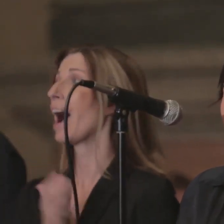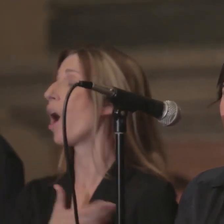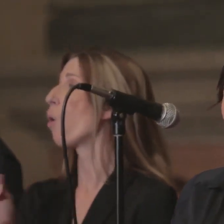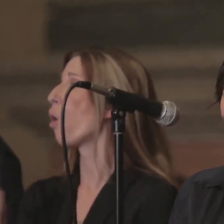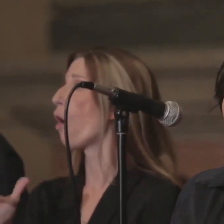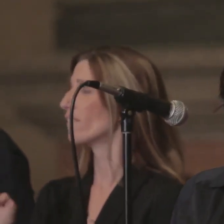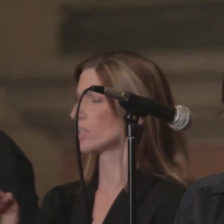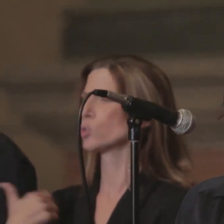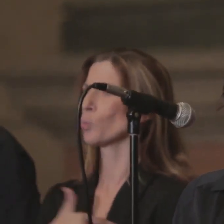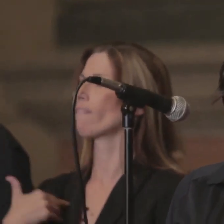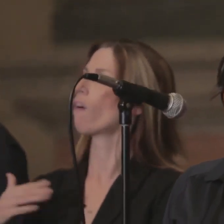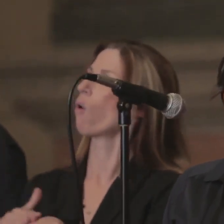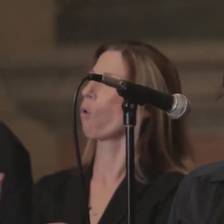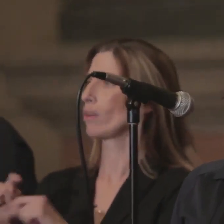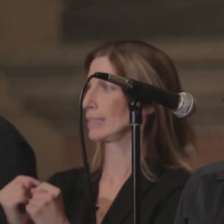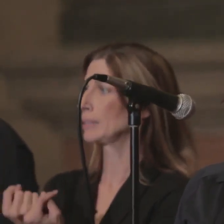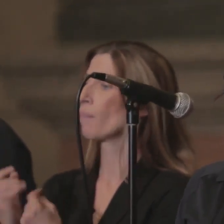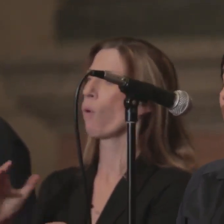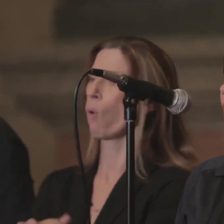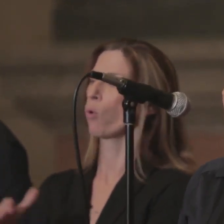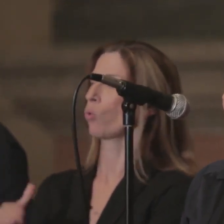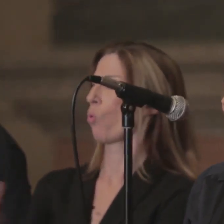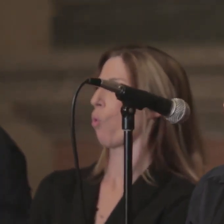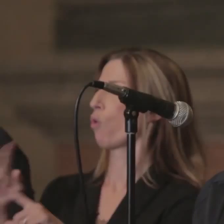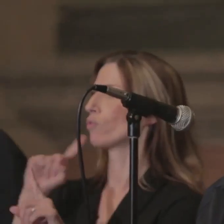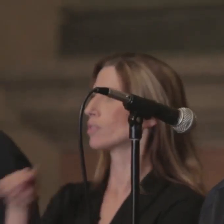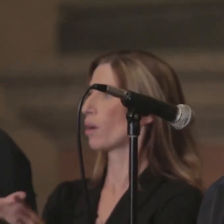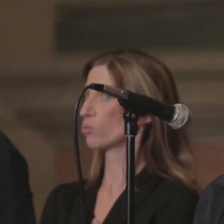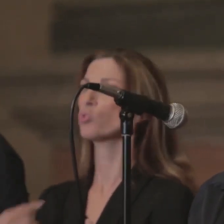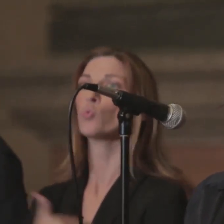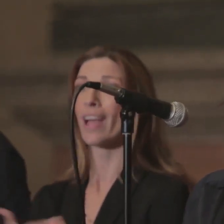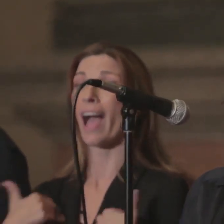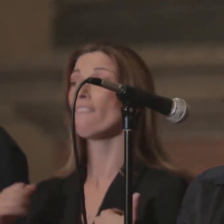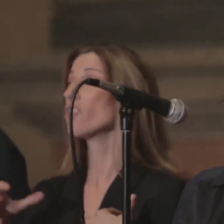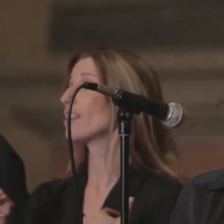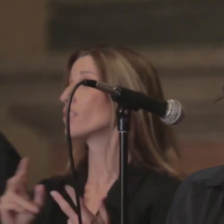we have on call teams so on call responders, but even people that weren't on call. The